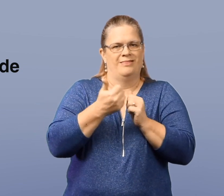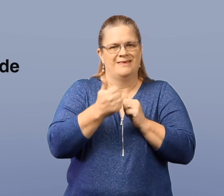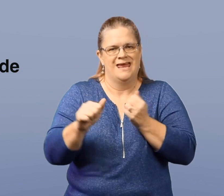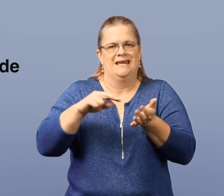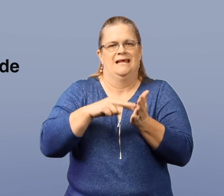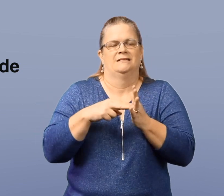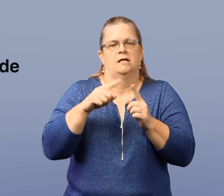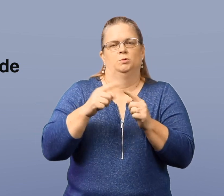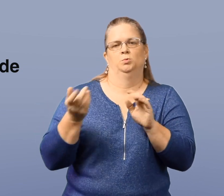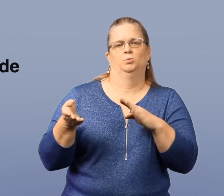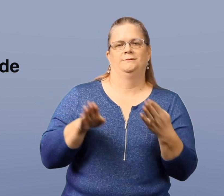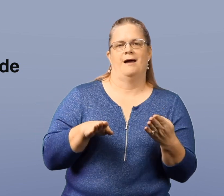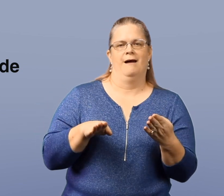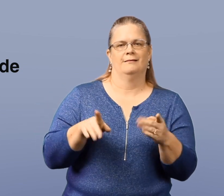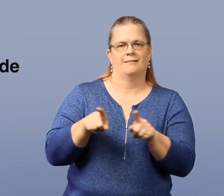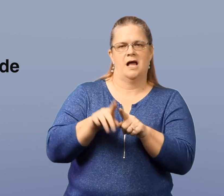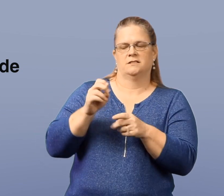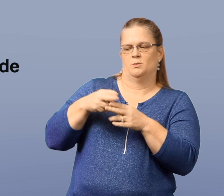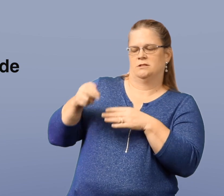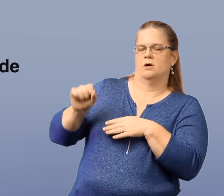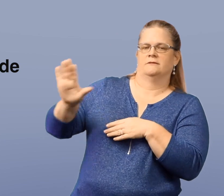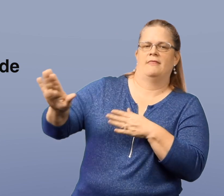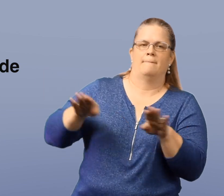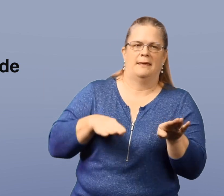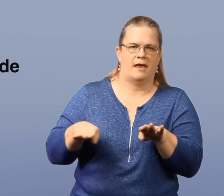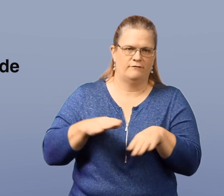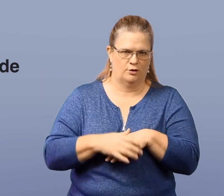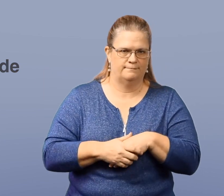with any intent to die as result of the behavior.